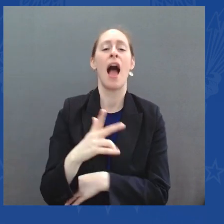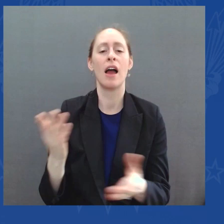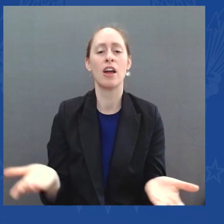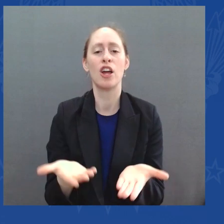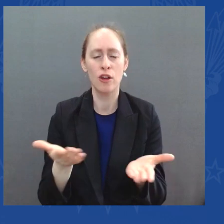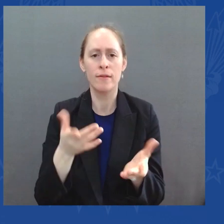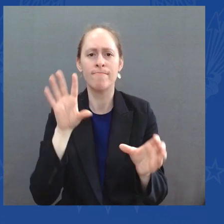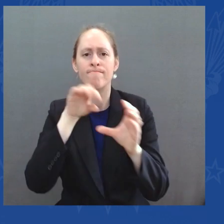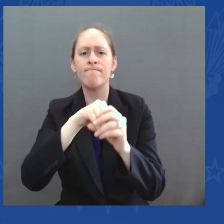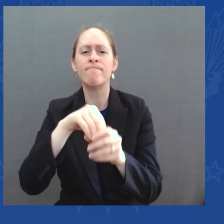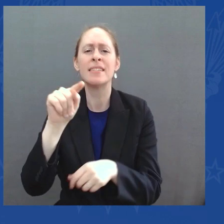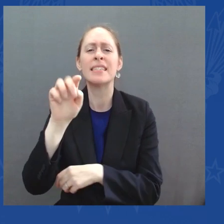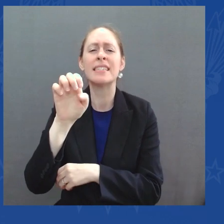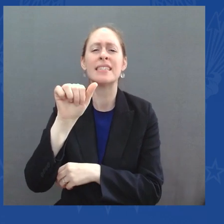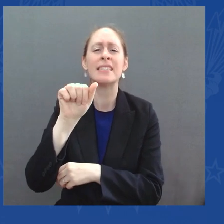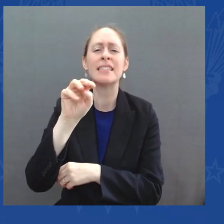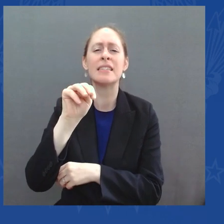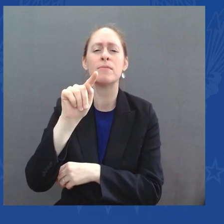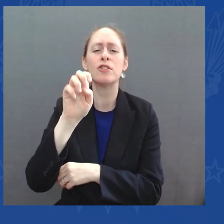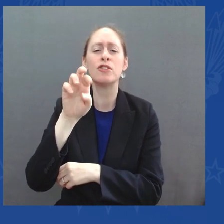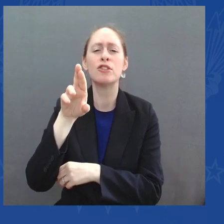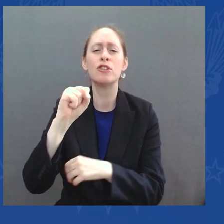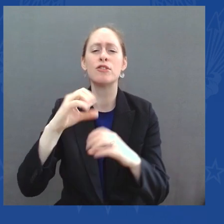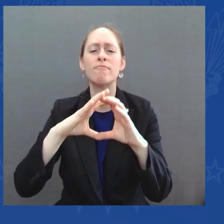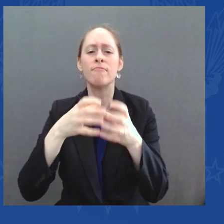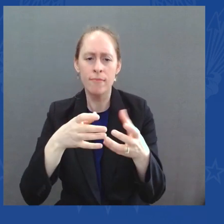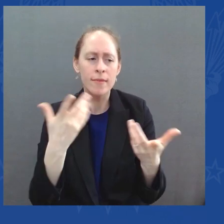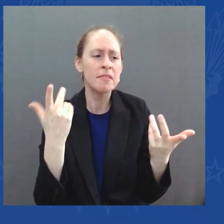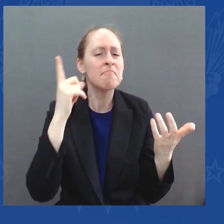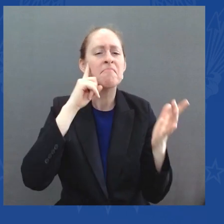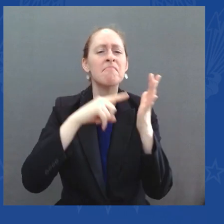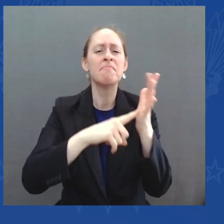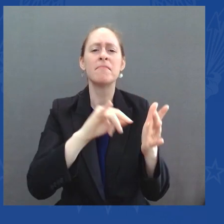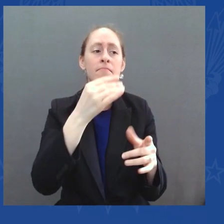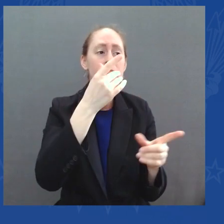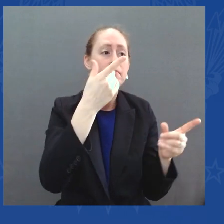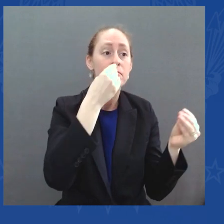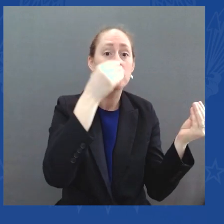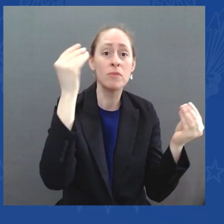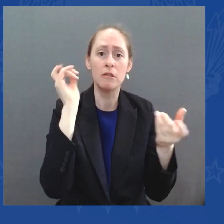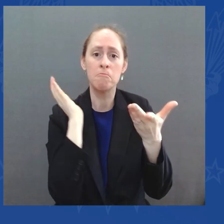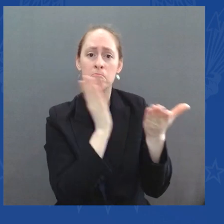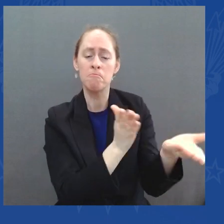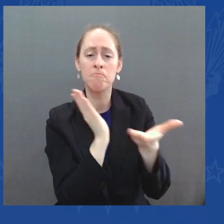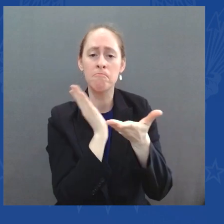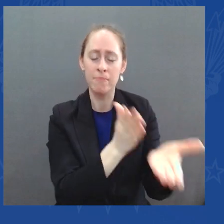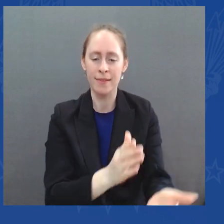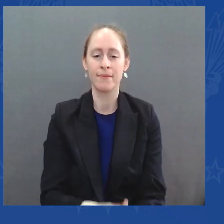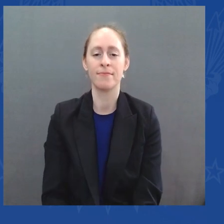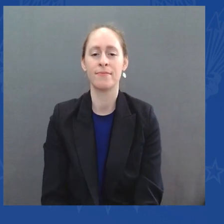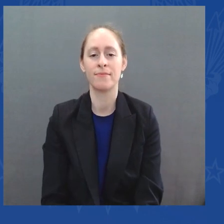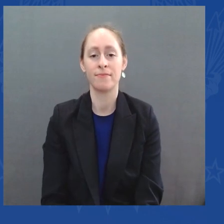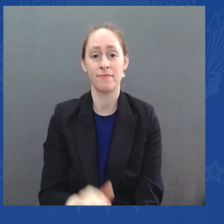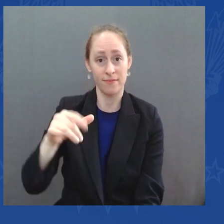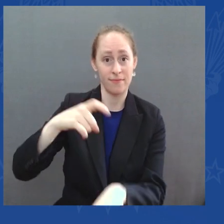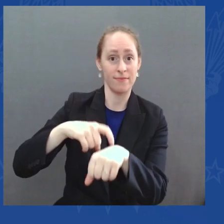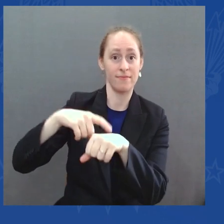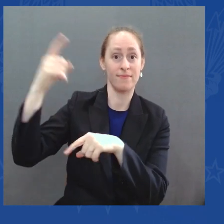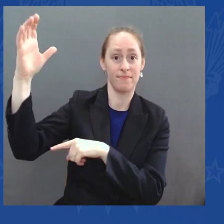And when my dad came back from the Navy, he also joined and was a trucker. But first was a police officer in Philadelphia,